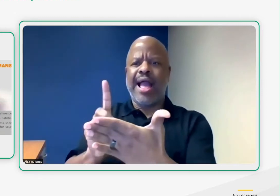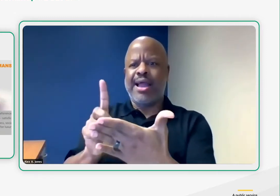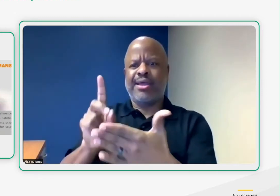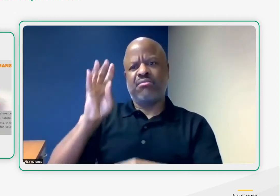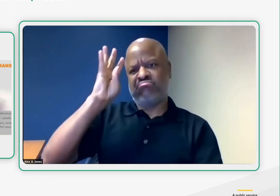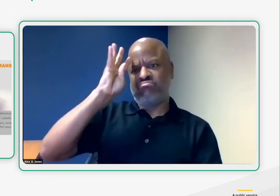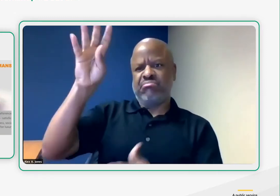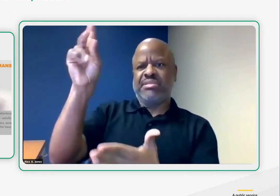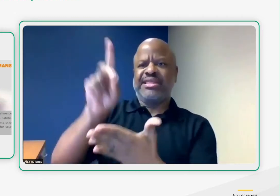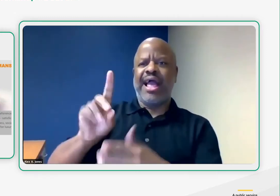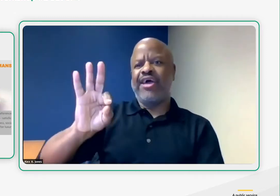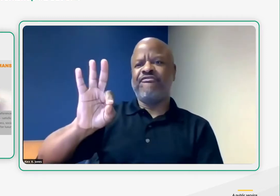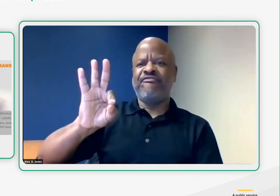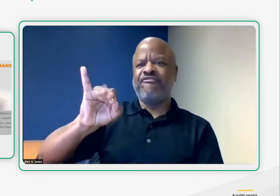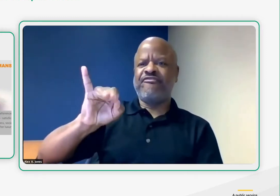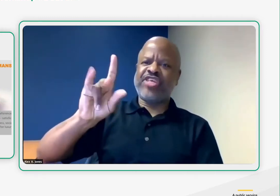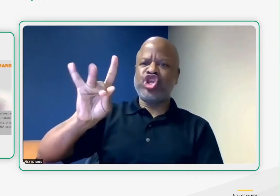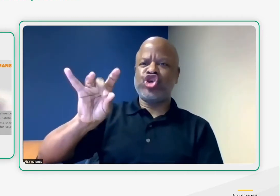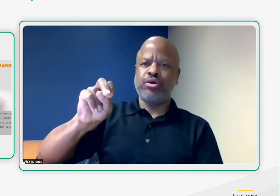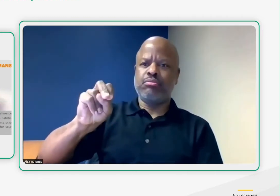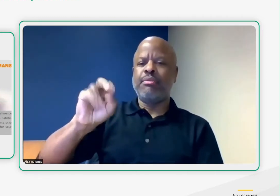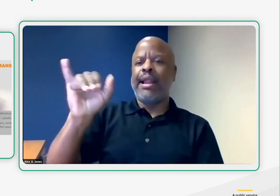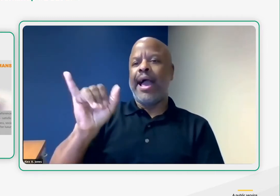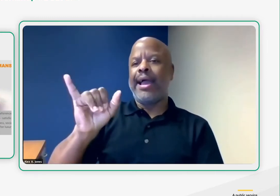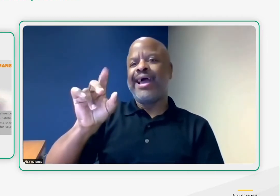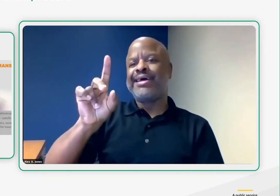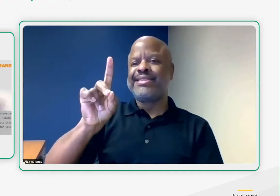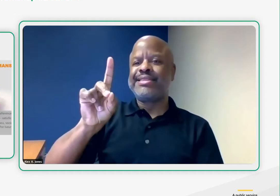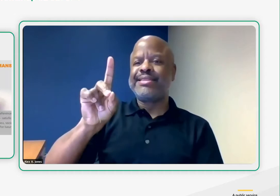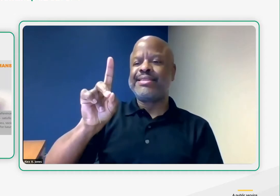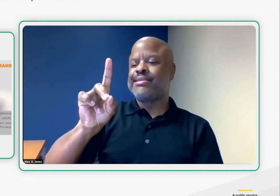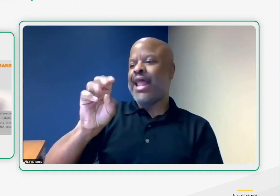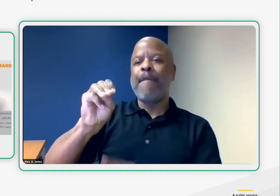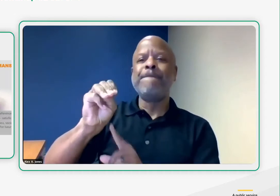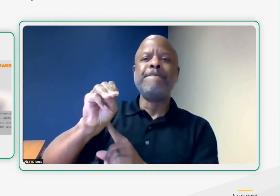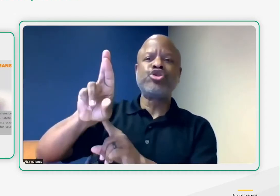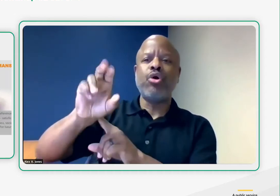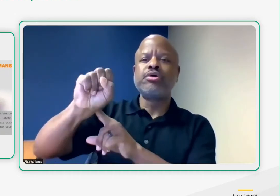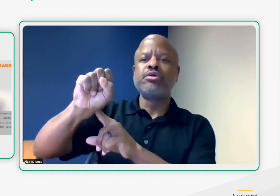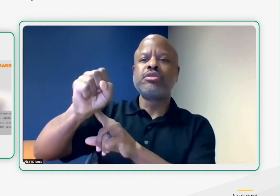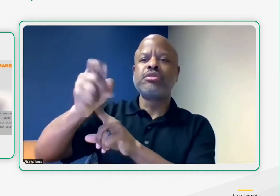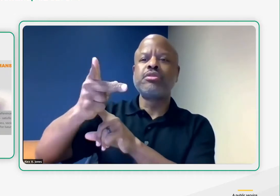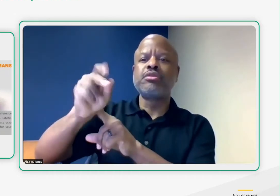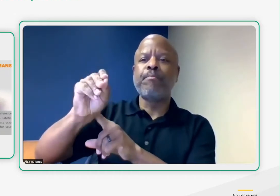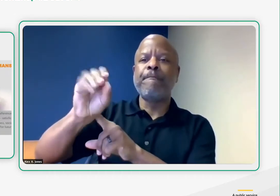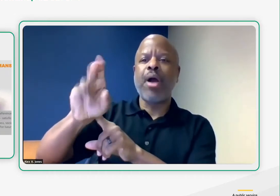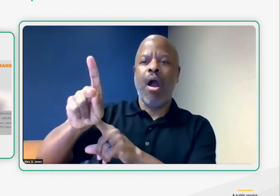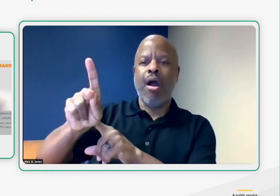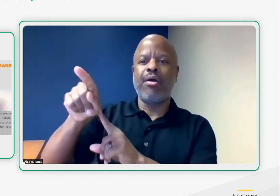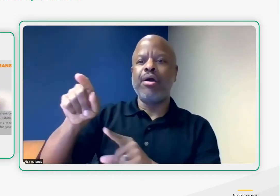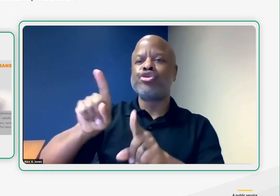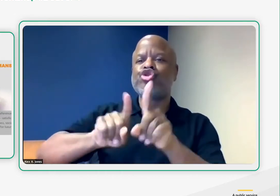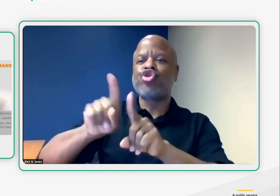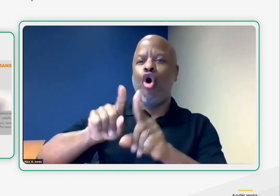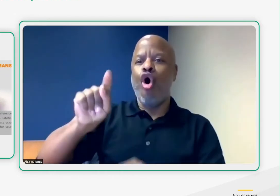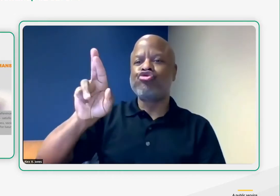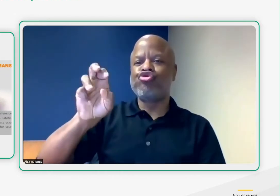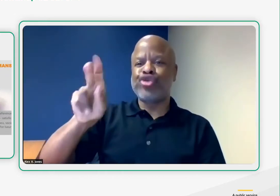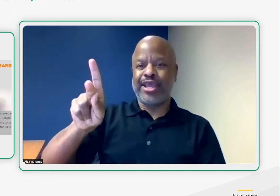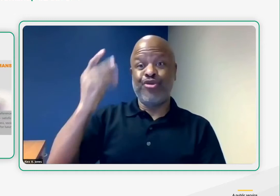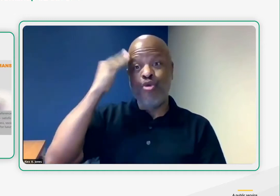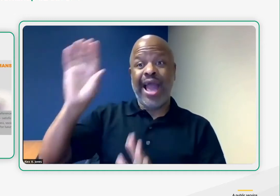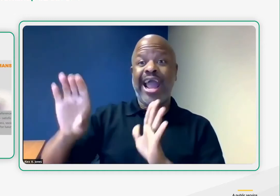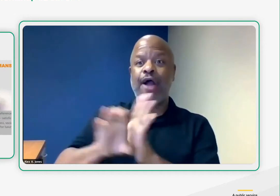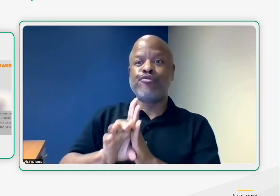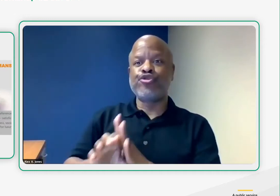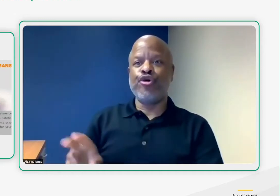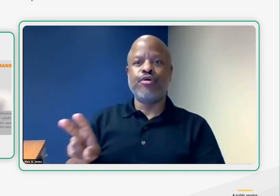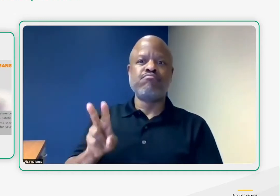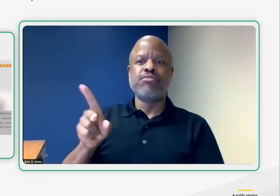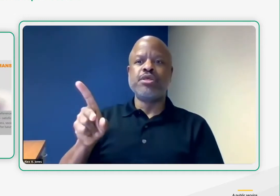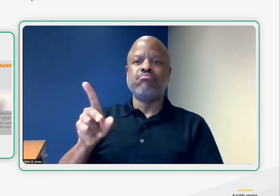So, you know, when you look at that picture,